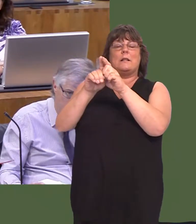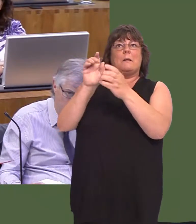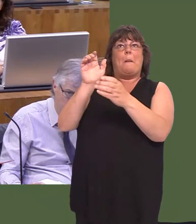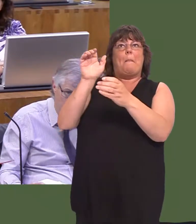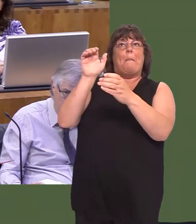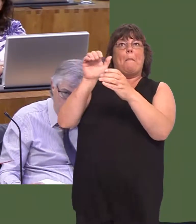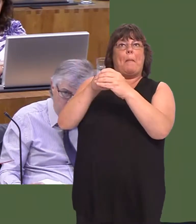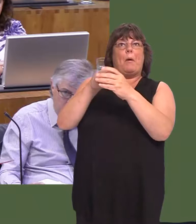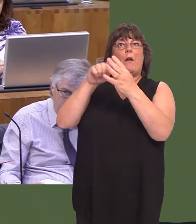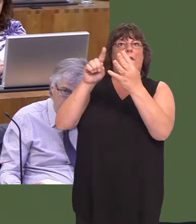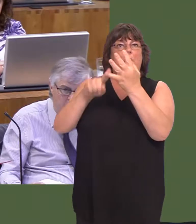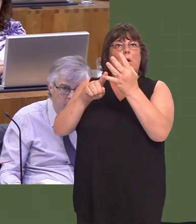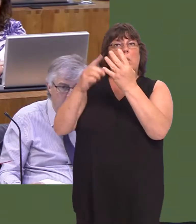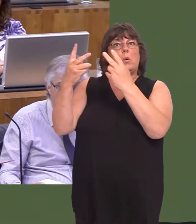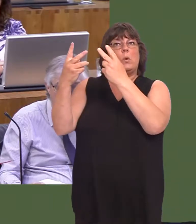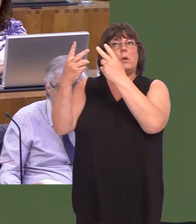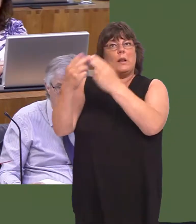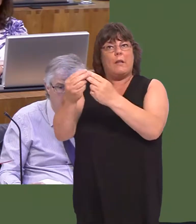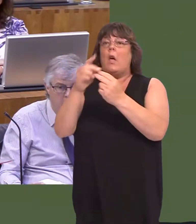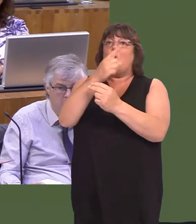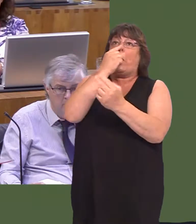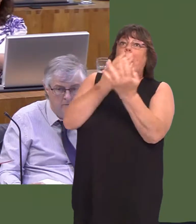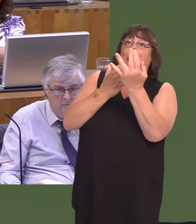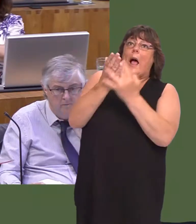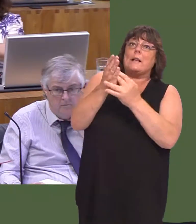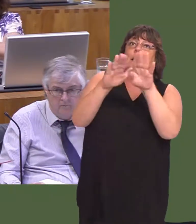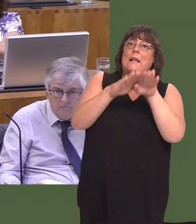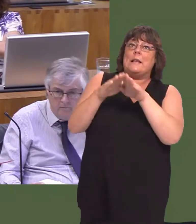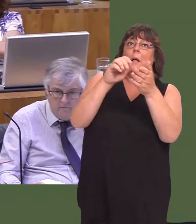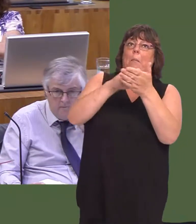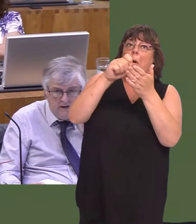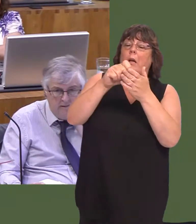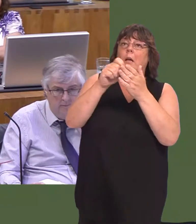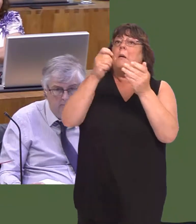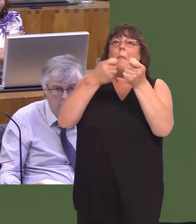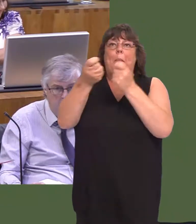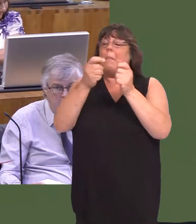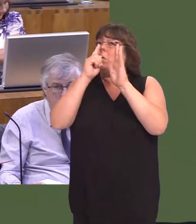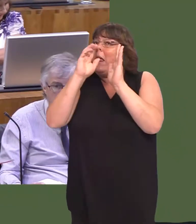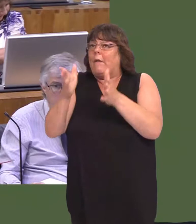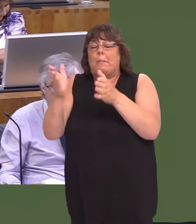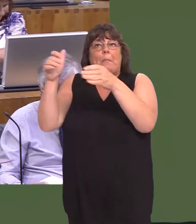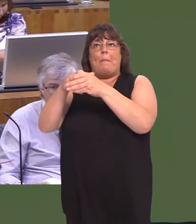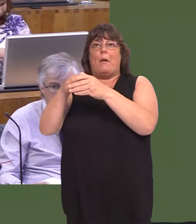You can have access to the single market without being a member of the EU, as Norway has demonstrated and as the EFTA countries have demonstrated.